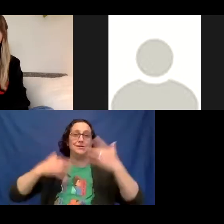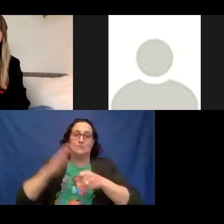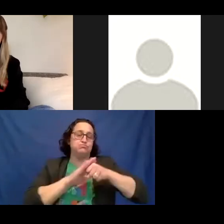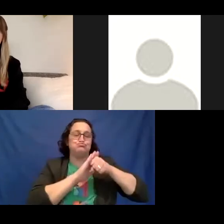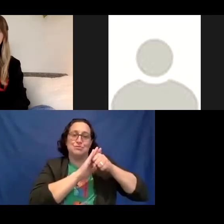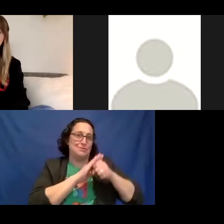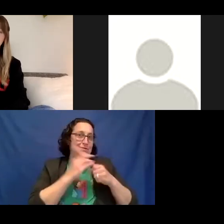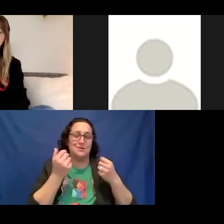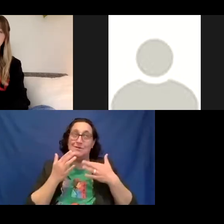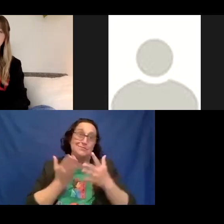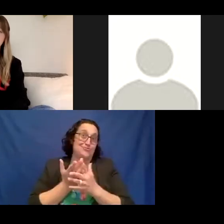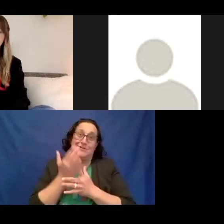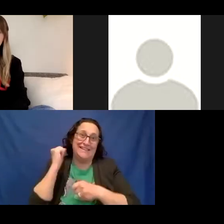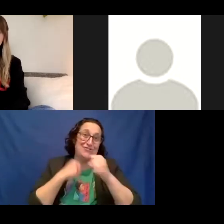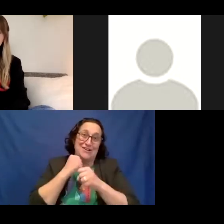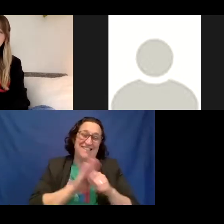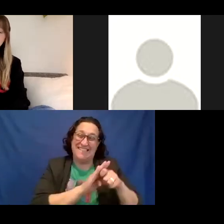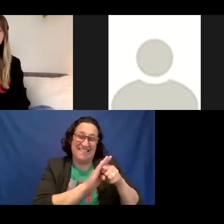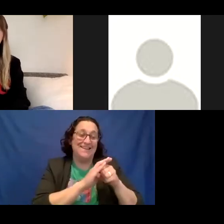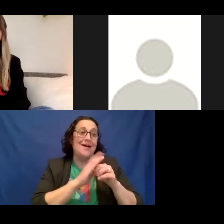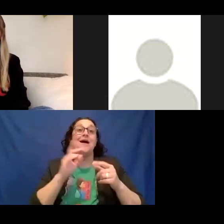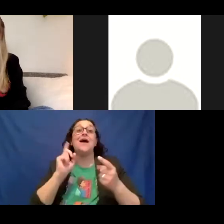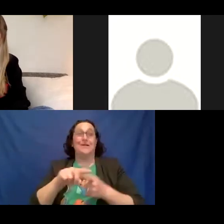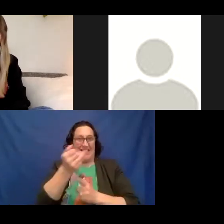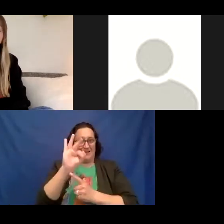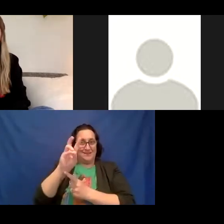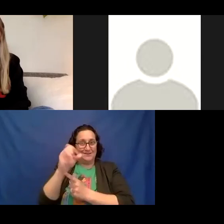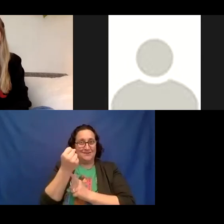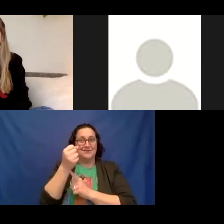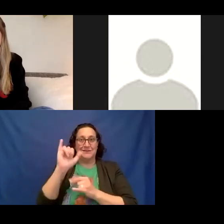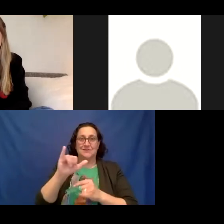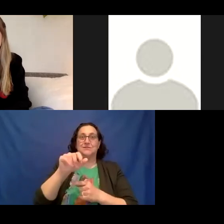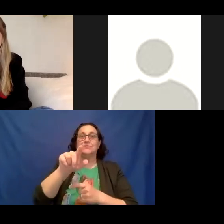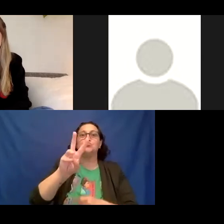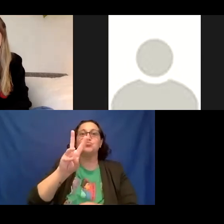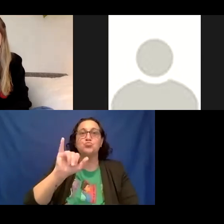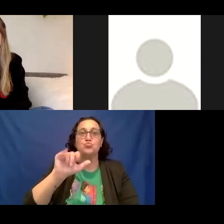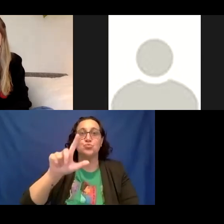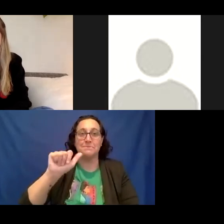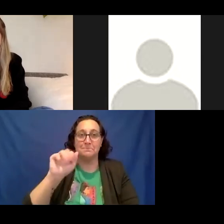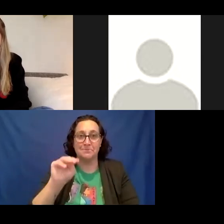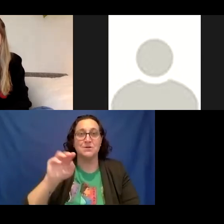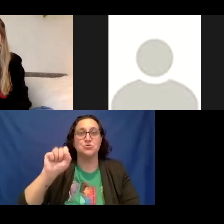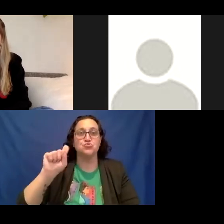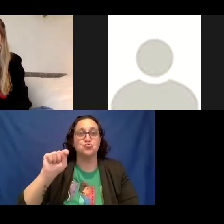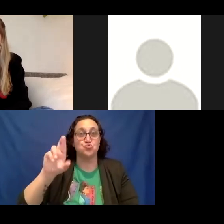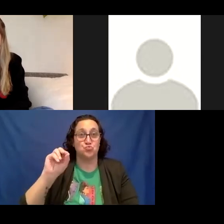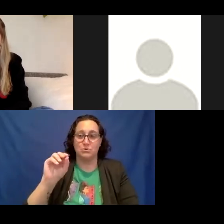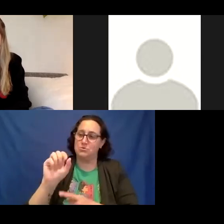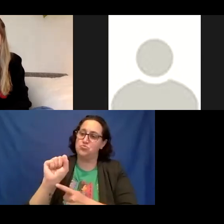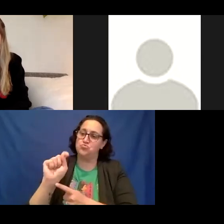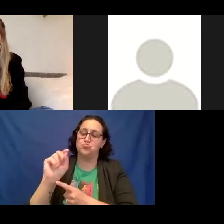sign and that started a long history of this oppression of Sign Language and this focus on